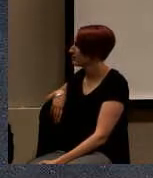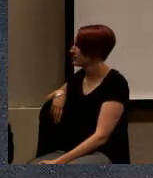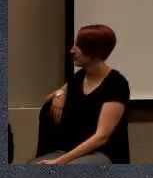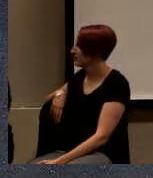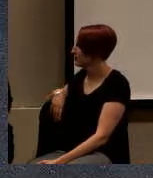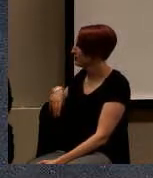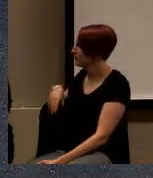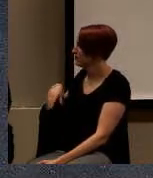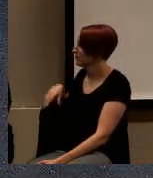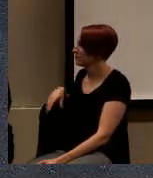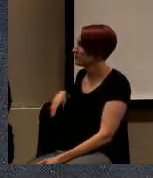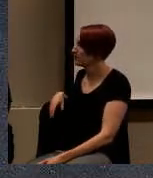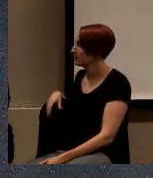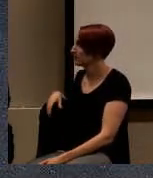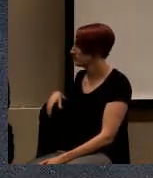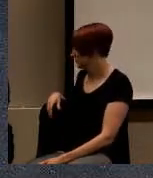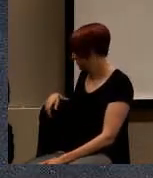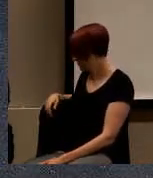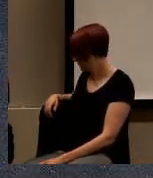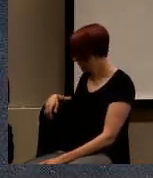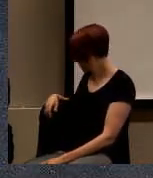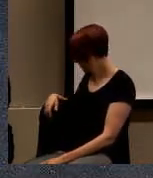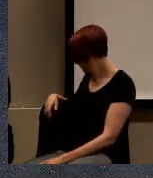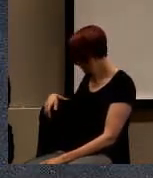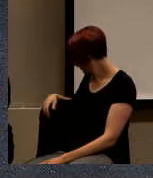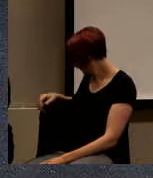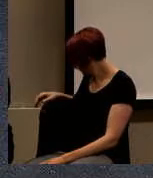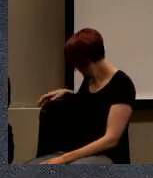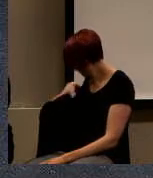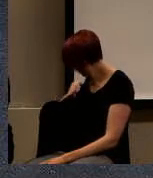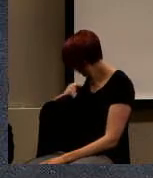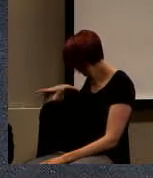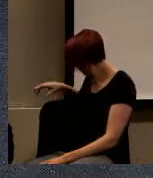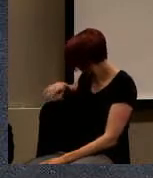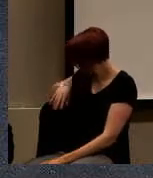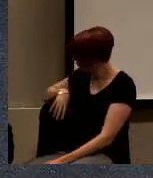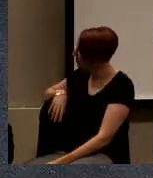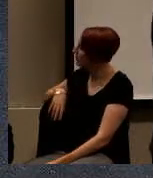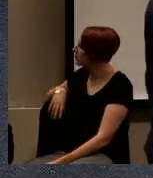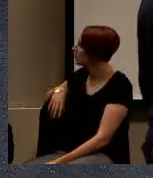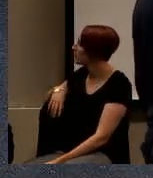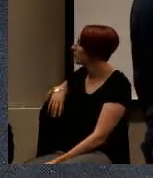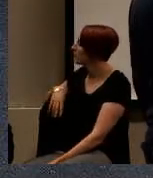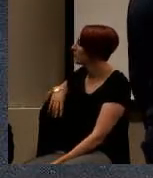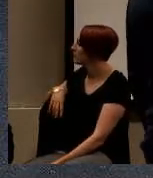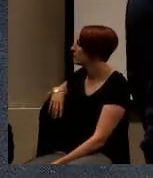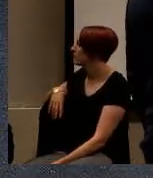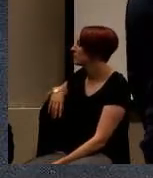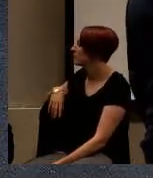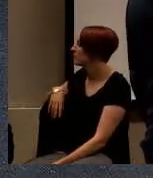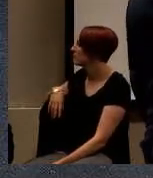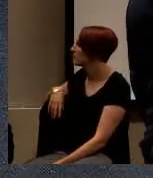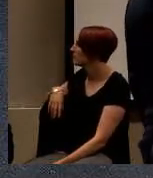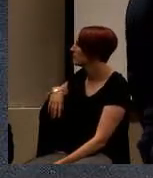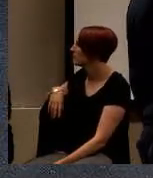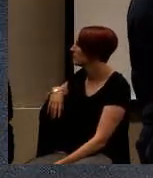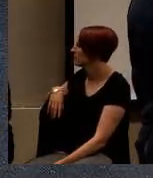How would I get to my Elk's Club meetings or whatever else they're in to, their church functions? This helps them.